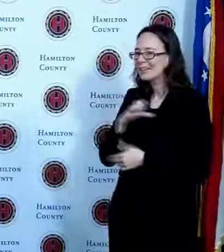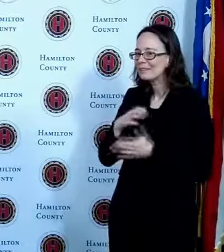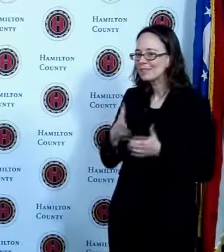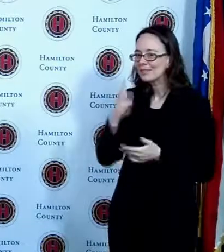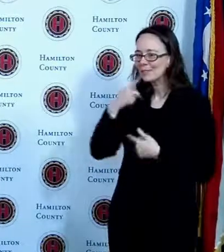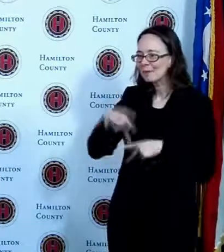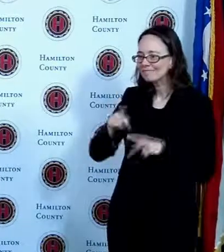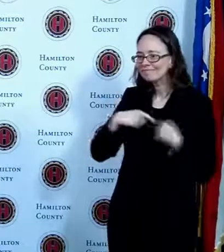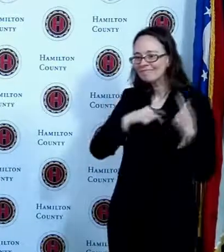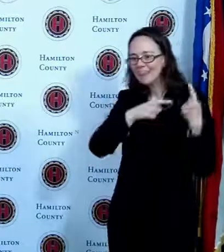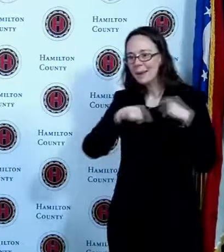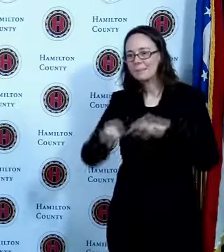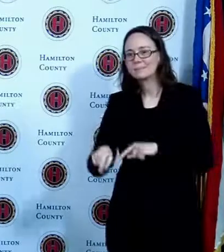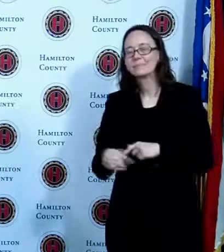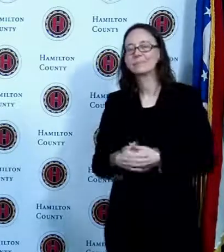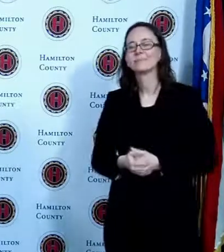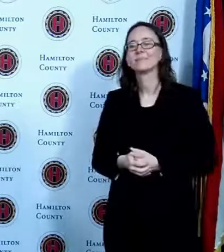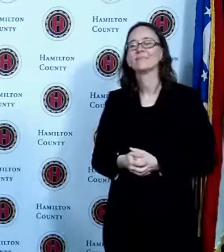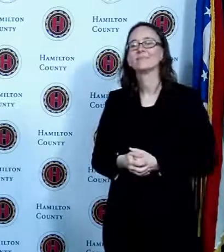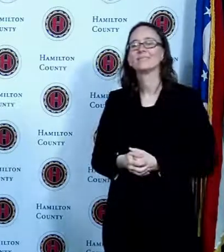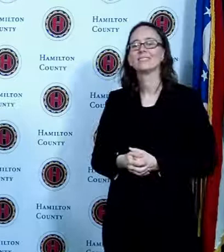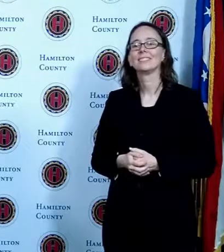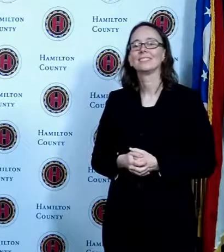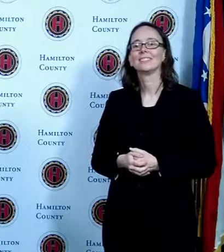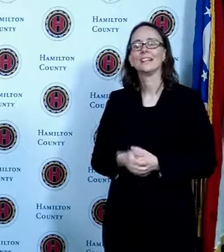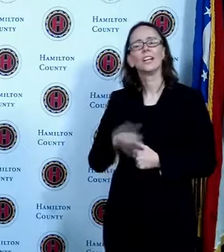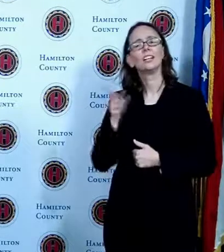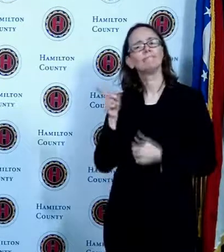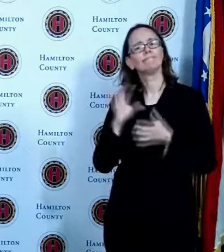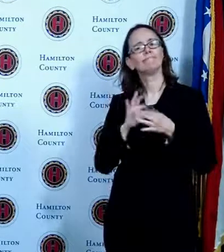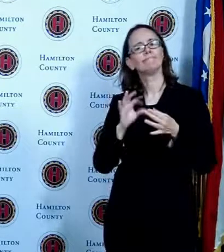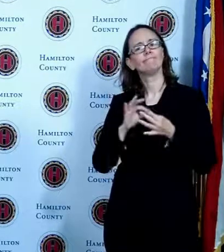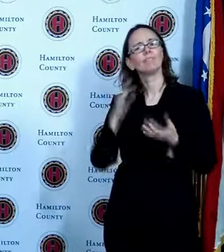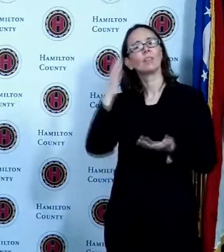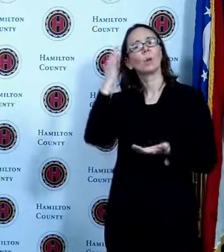what kind of run into the why what we're anticipating coming into the summer talk